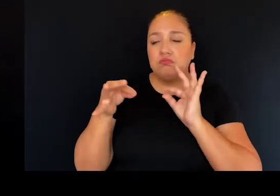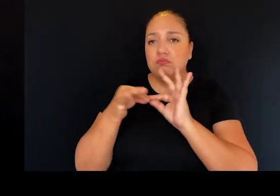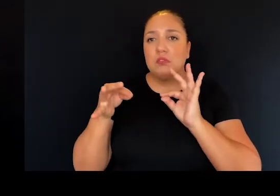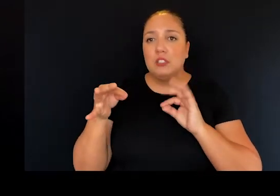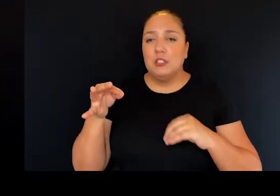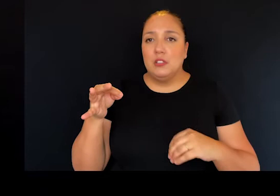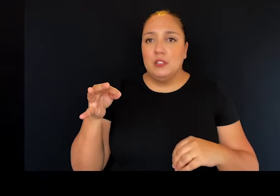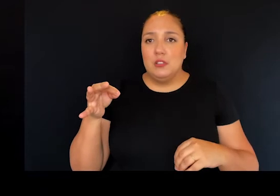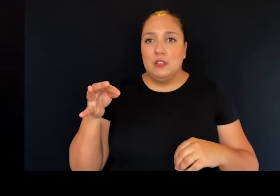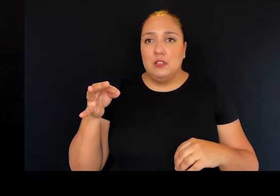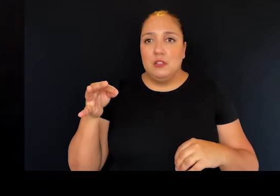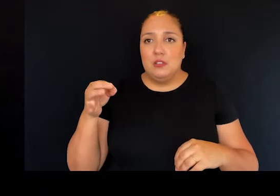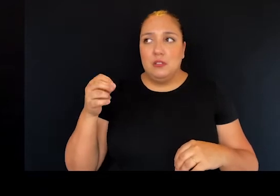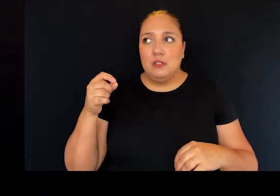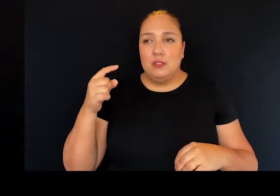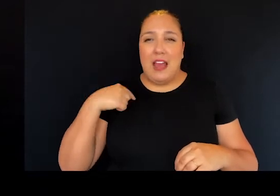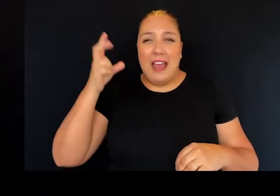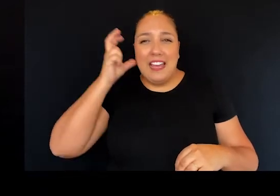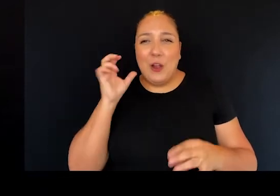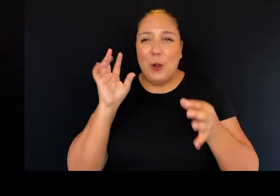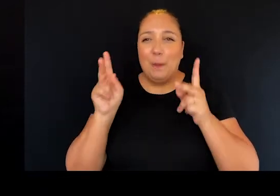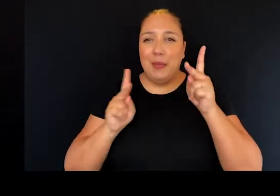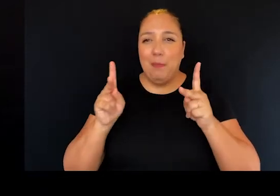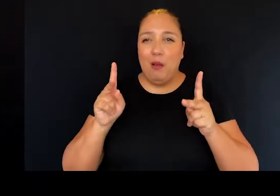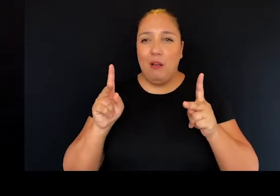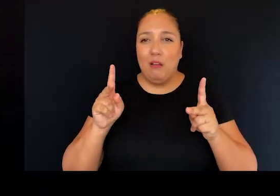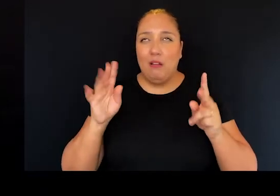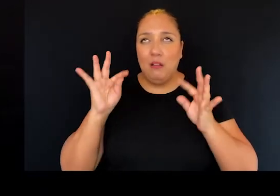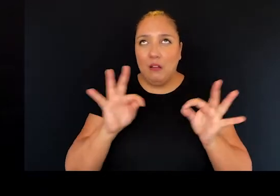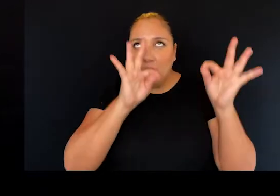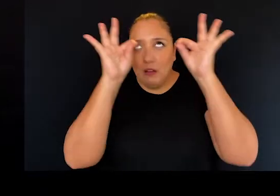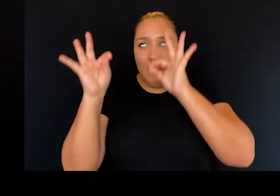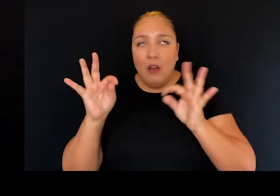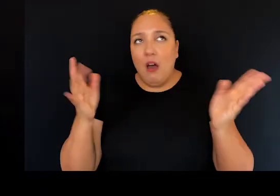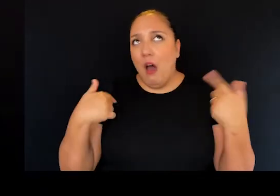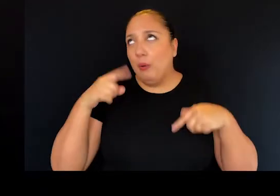and the reality is you really never should have been saying that,